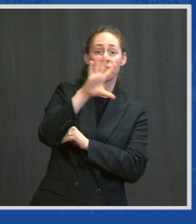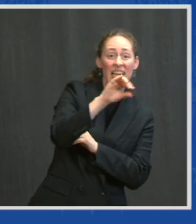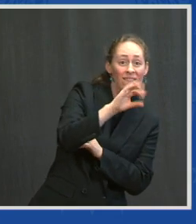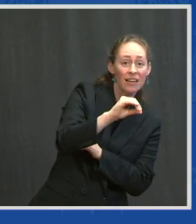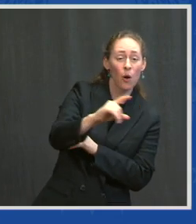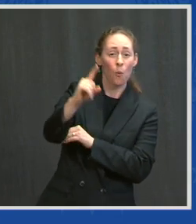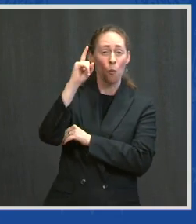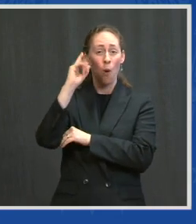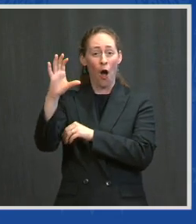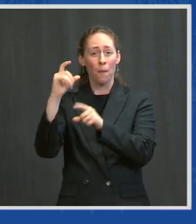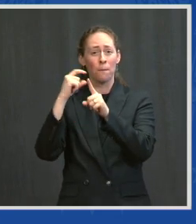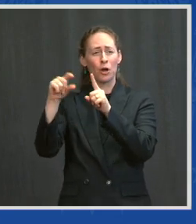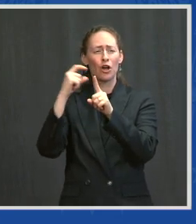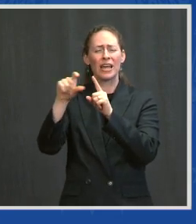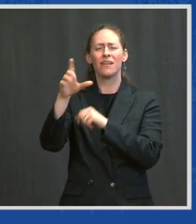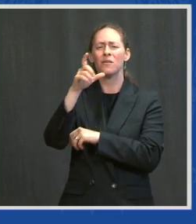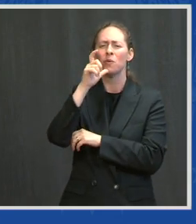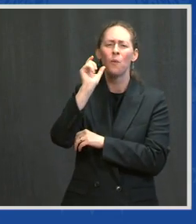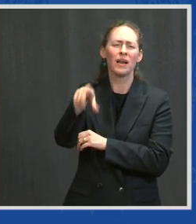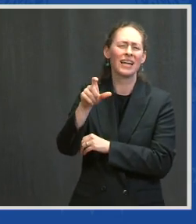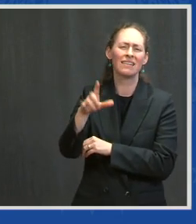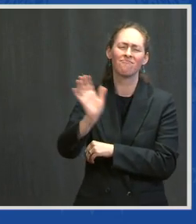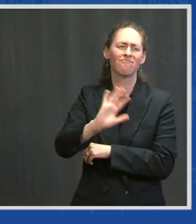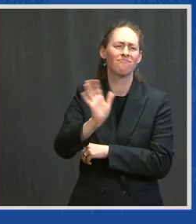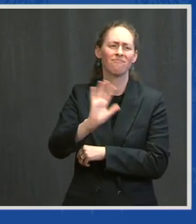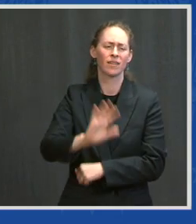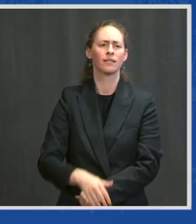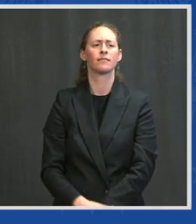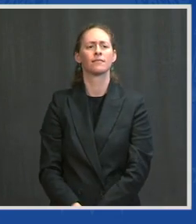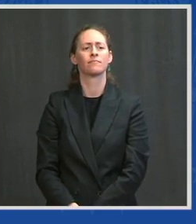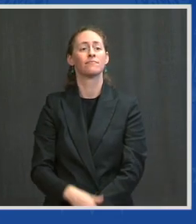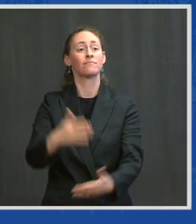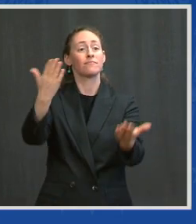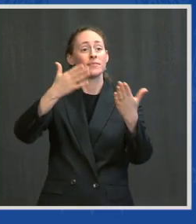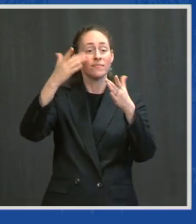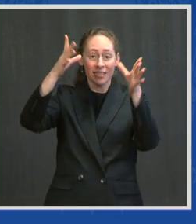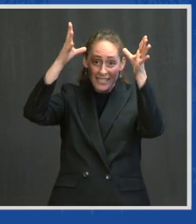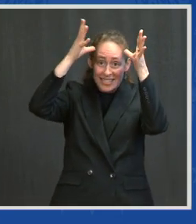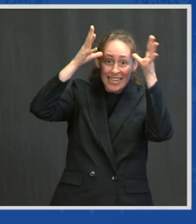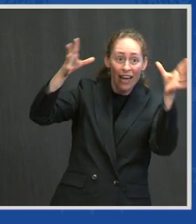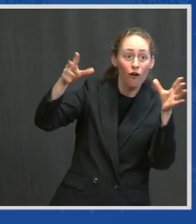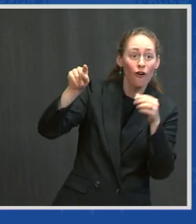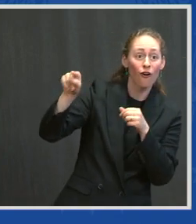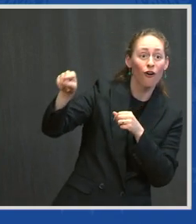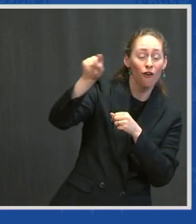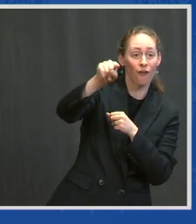unless you think the deer are wearing Kevlar vests or something; community policing and programs